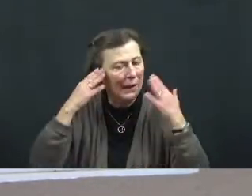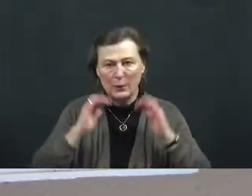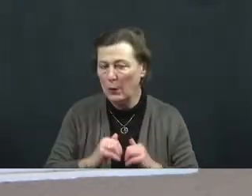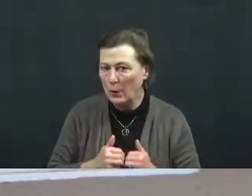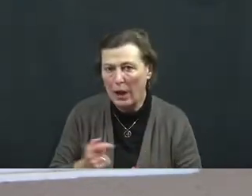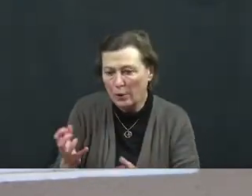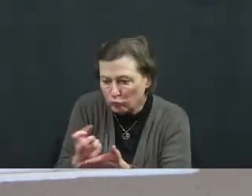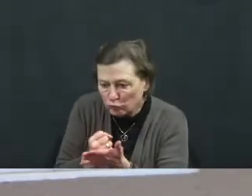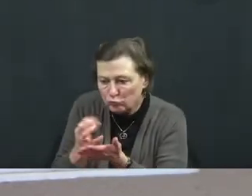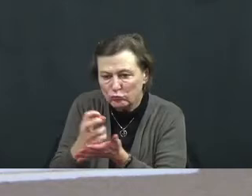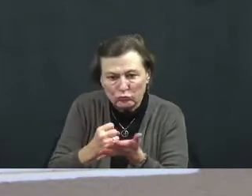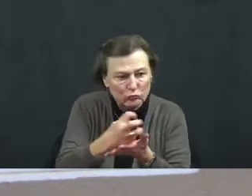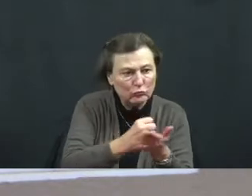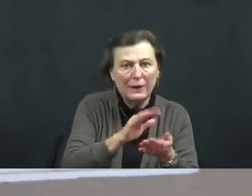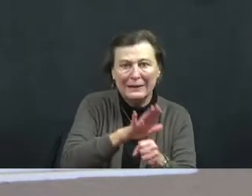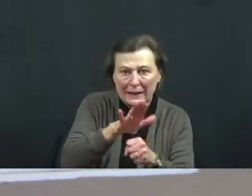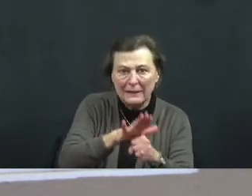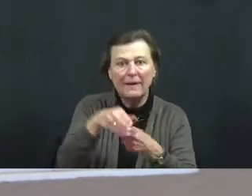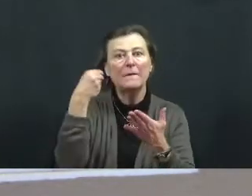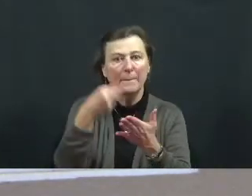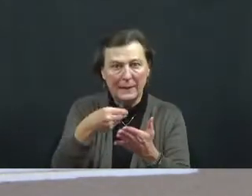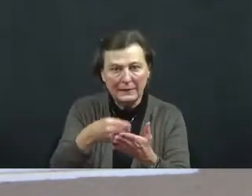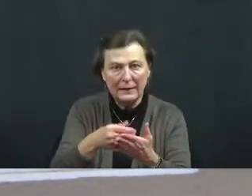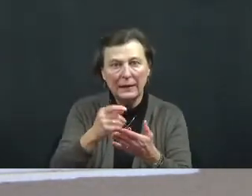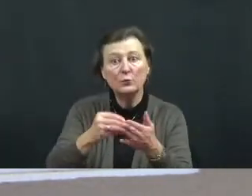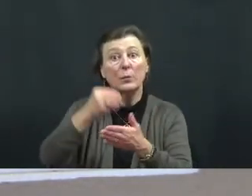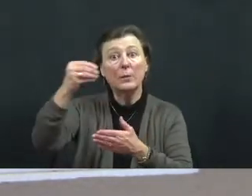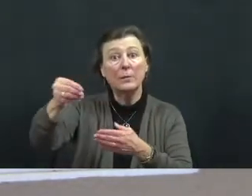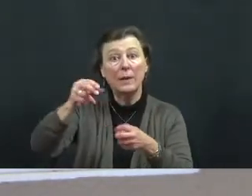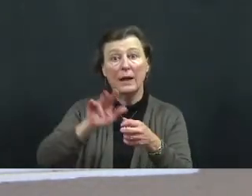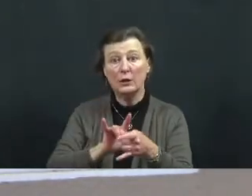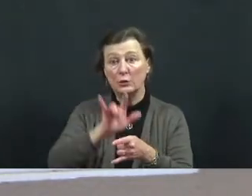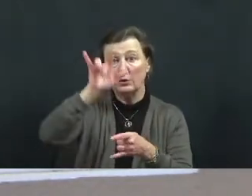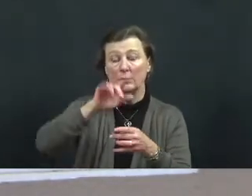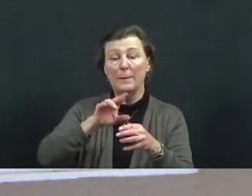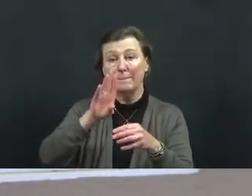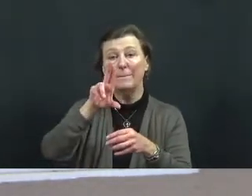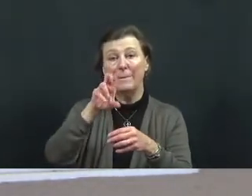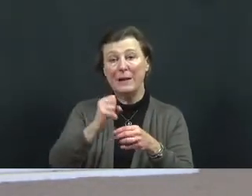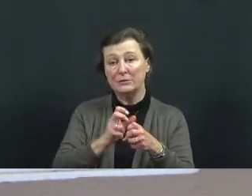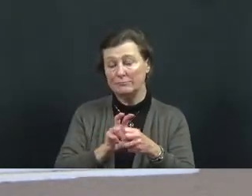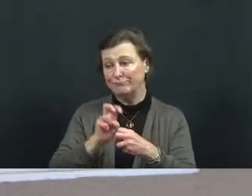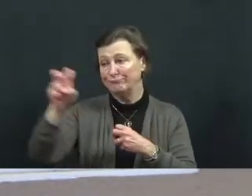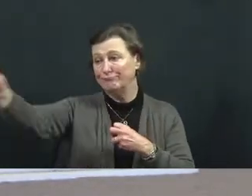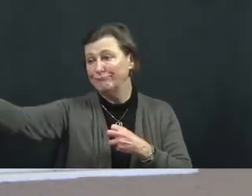He scrounged together enough money to buy, a round-trip greyhound bus ticket from Atlanta